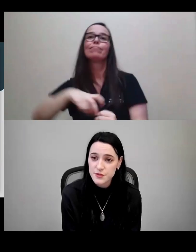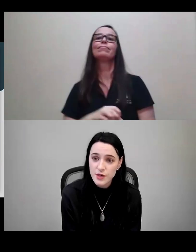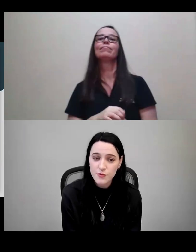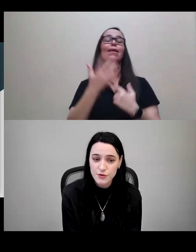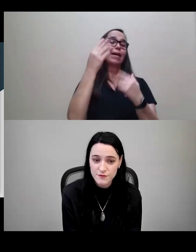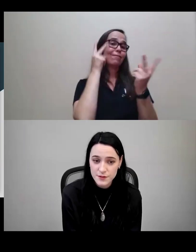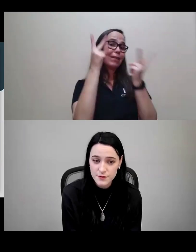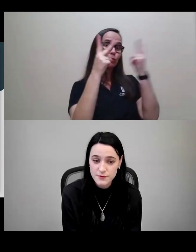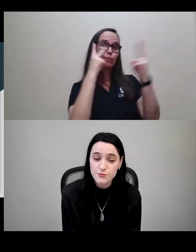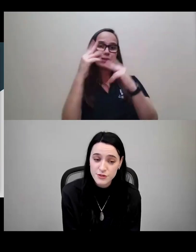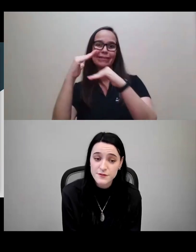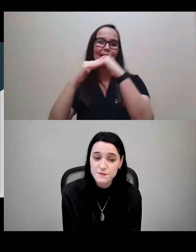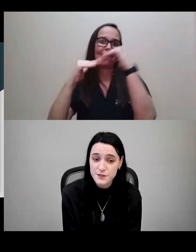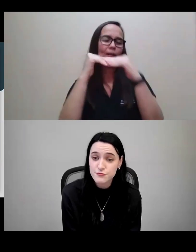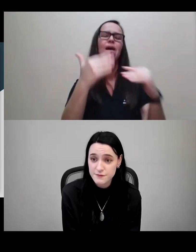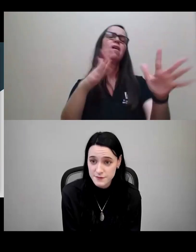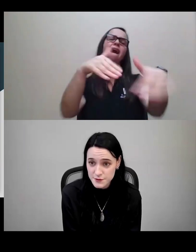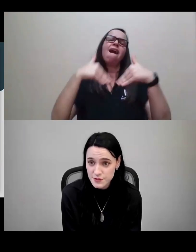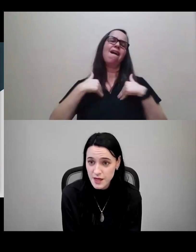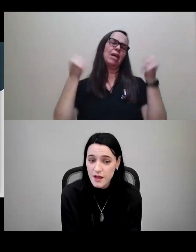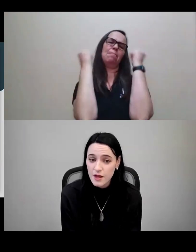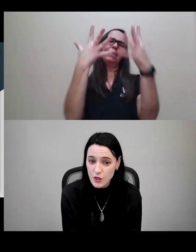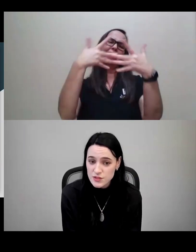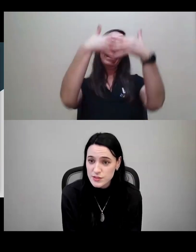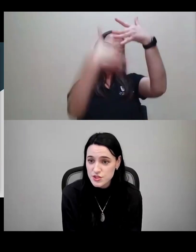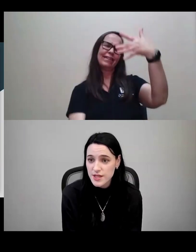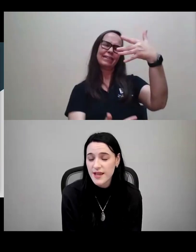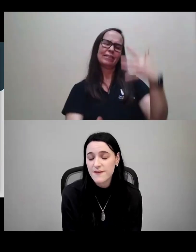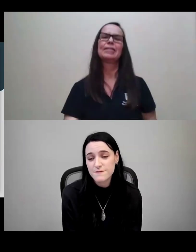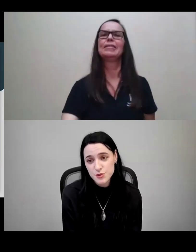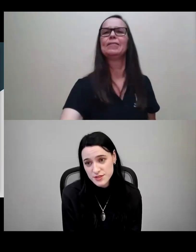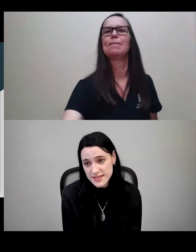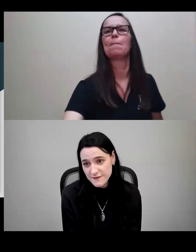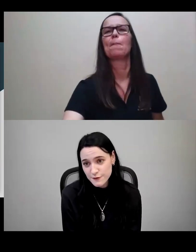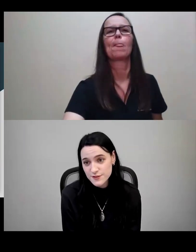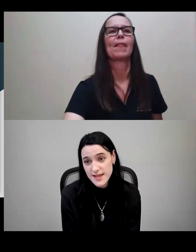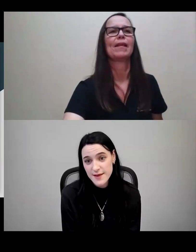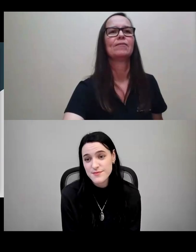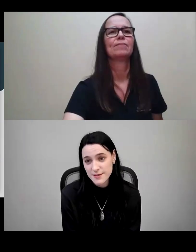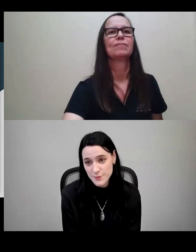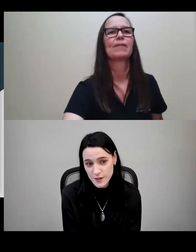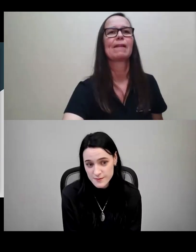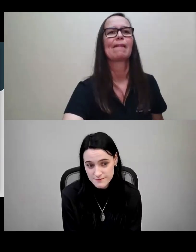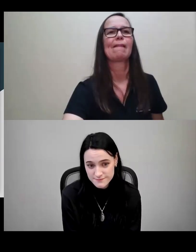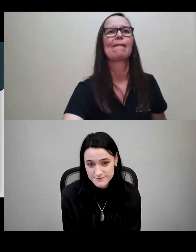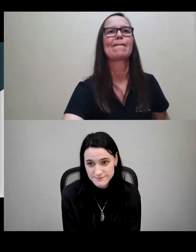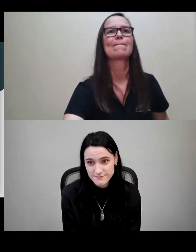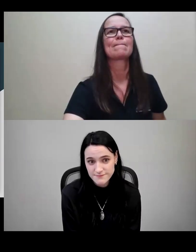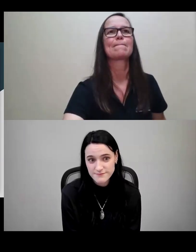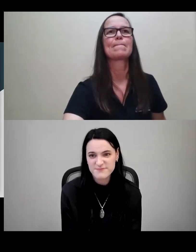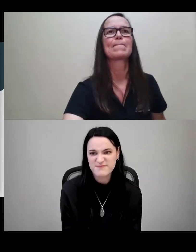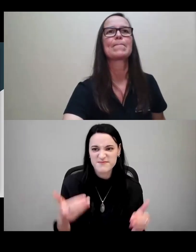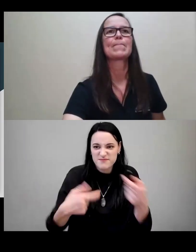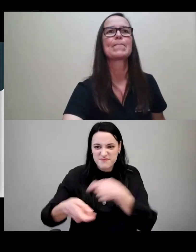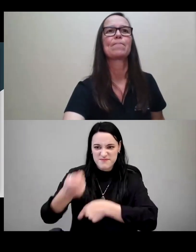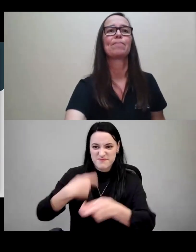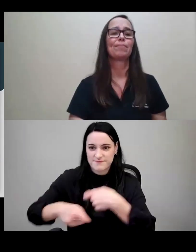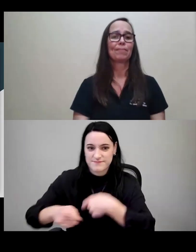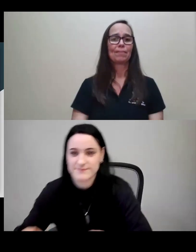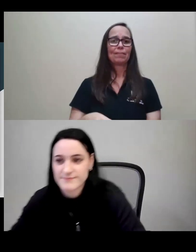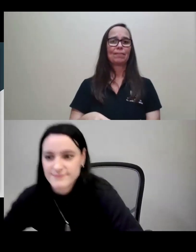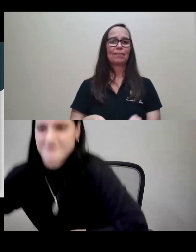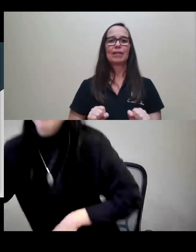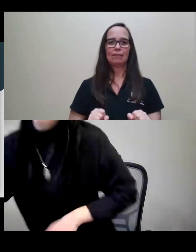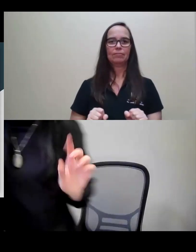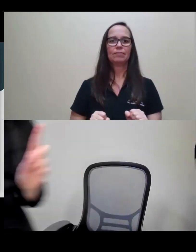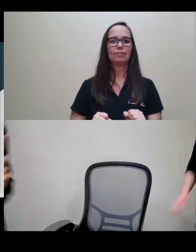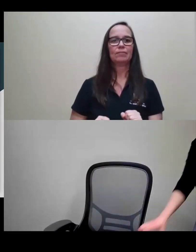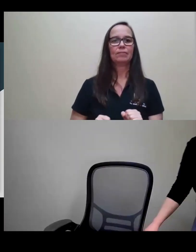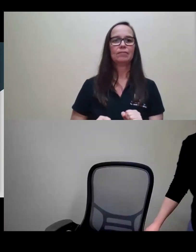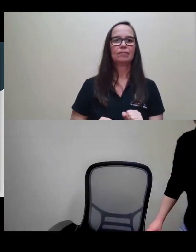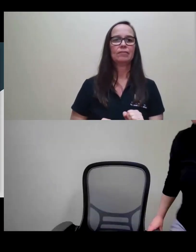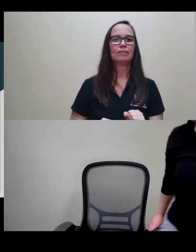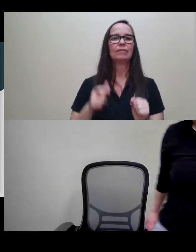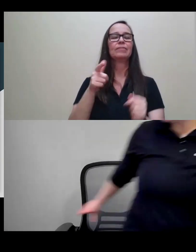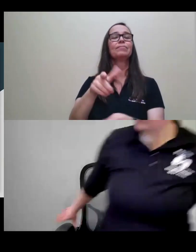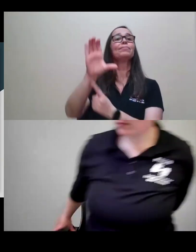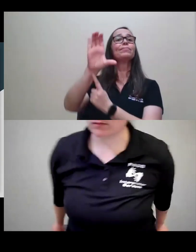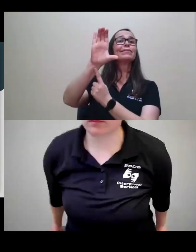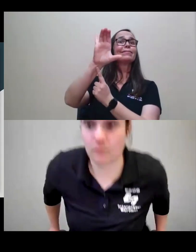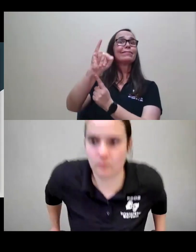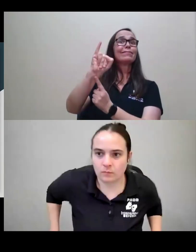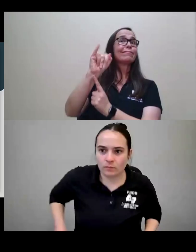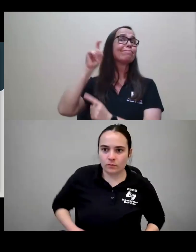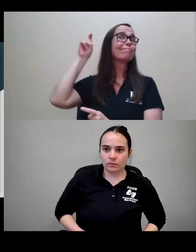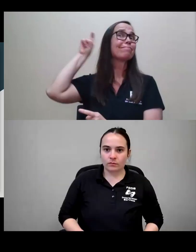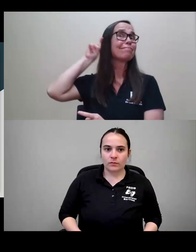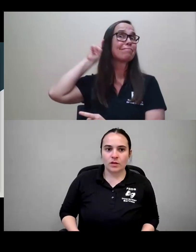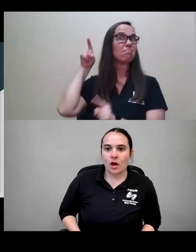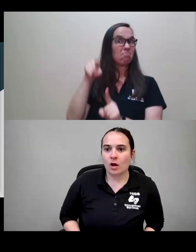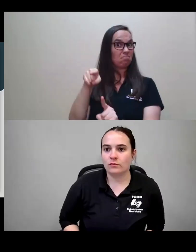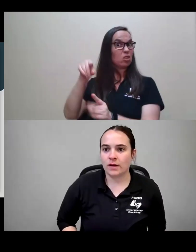preview, review, preview, view, review, code switching, visual scaffold, and many more.